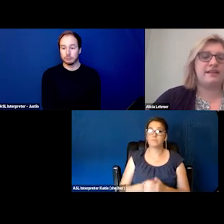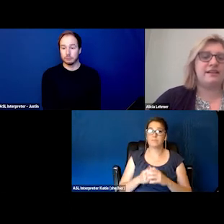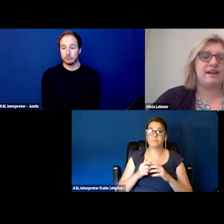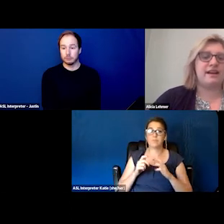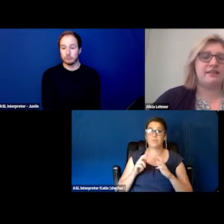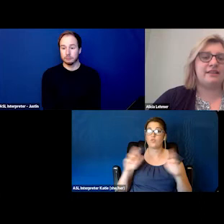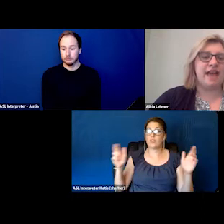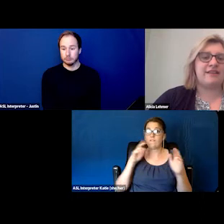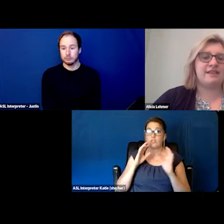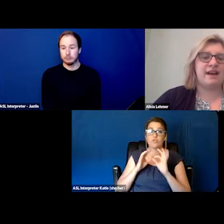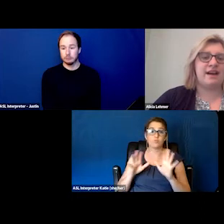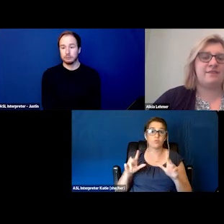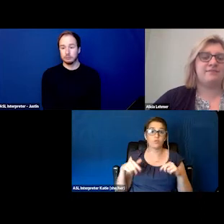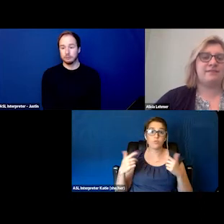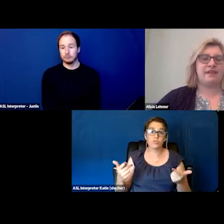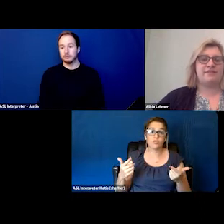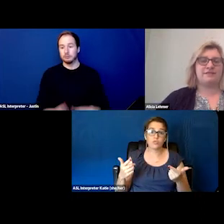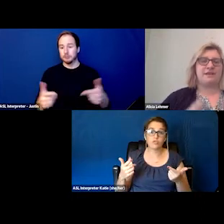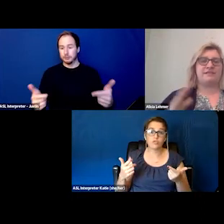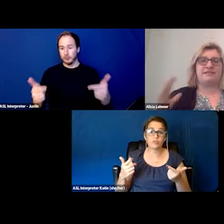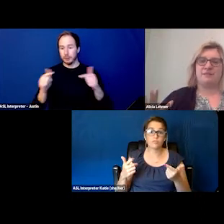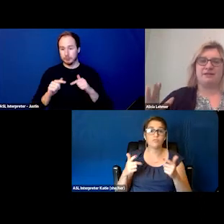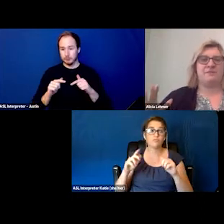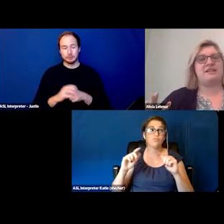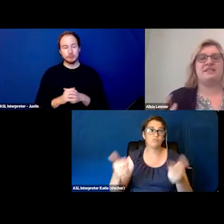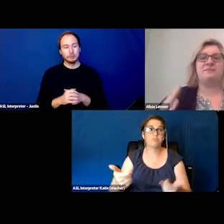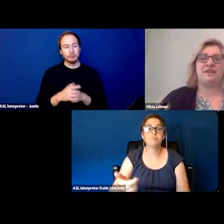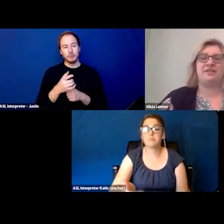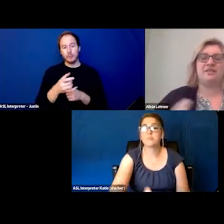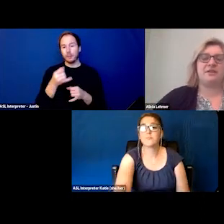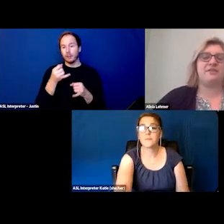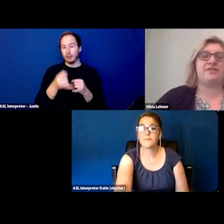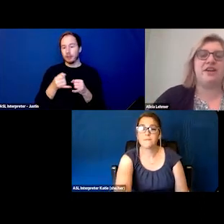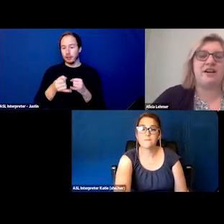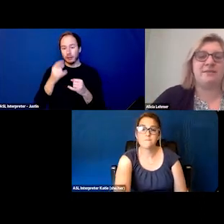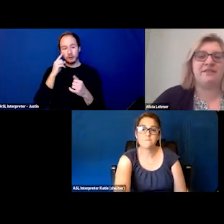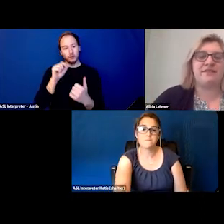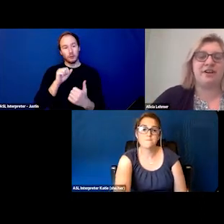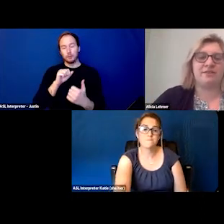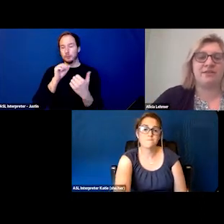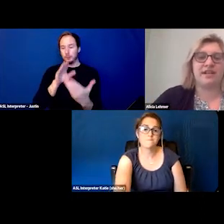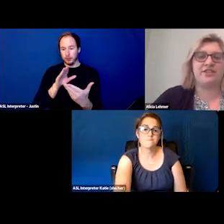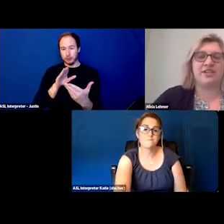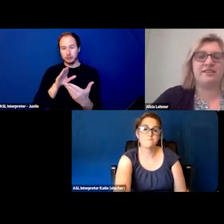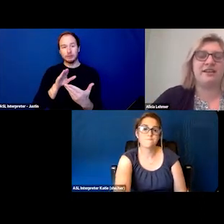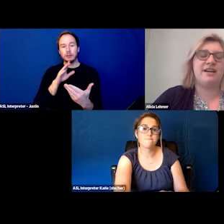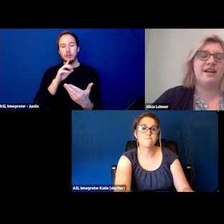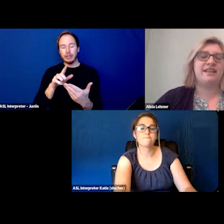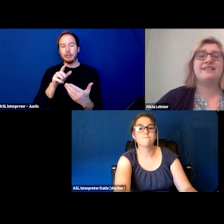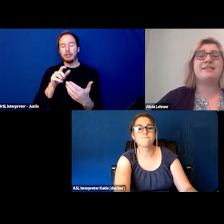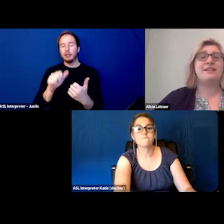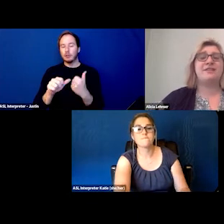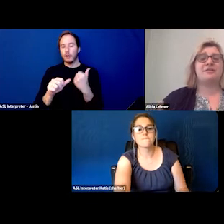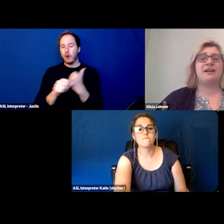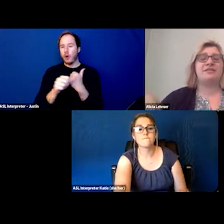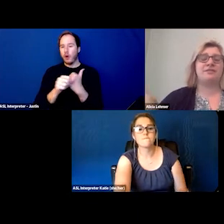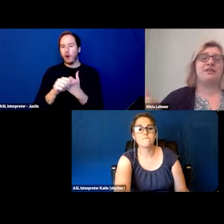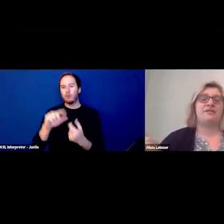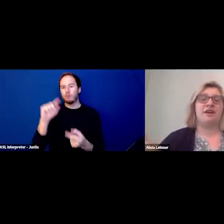Then the last evidence-based best practice model that we're going to talk about is harm reduction. And this has been a thread throughout all